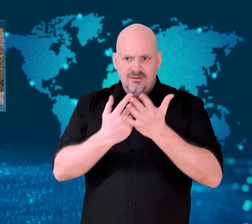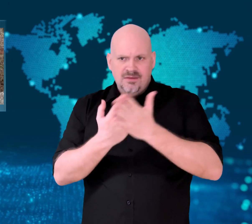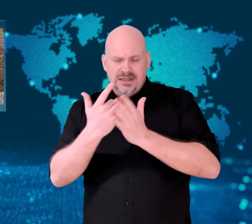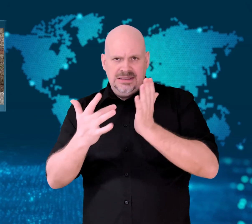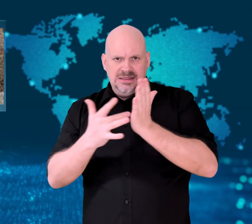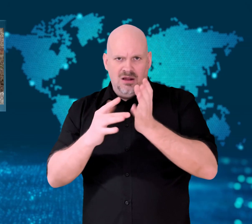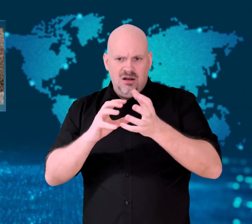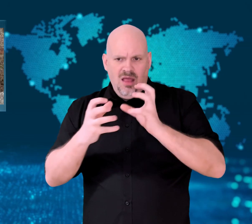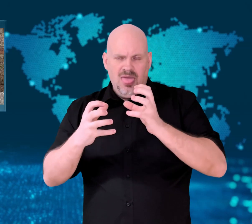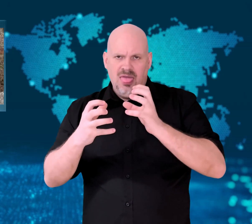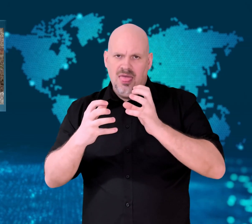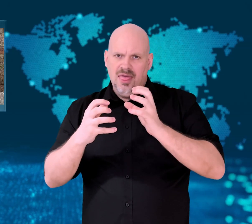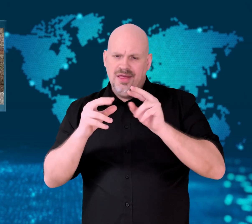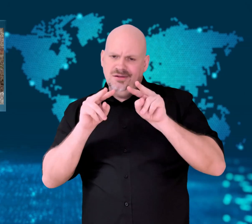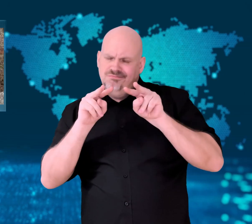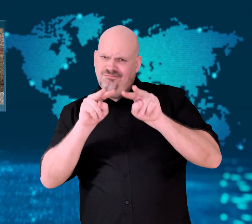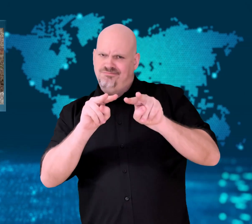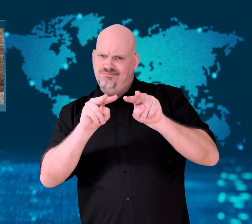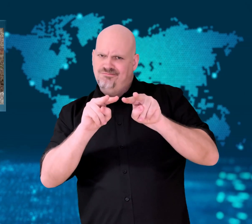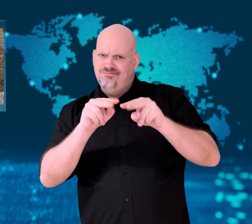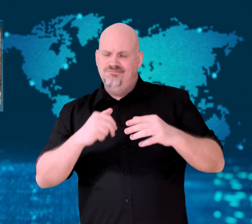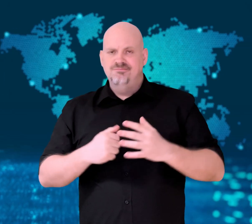arrangements and malfunctions.